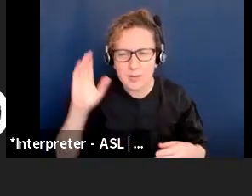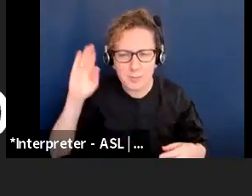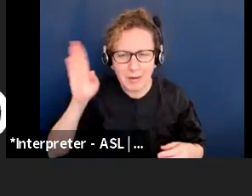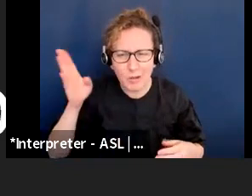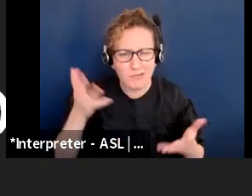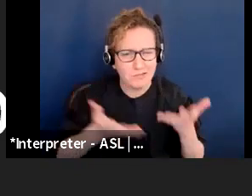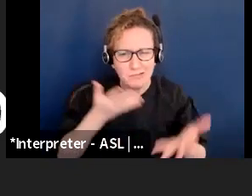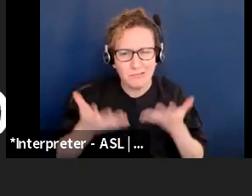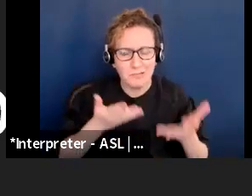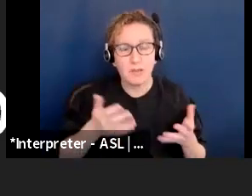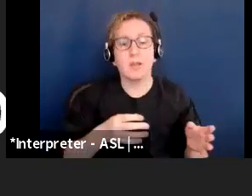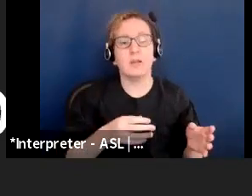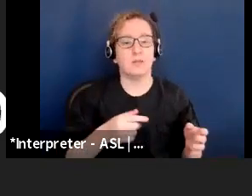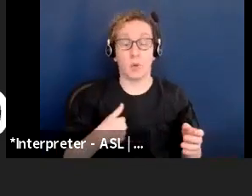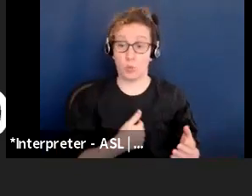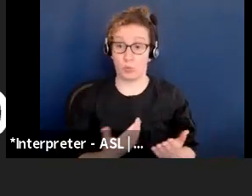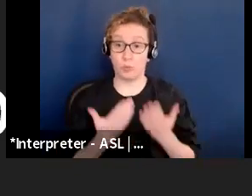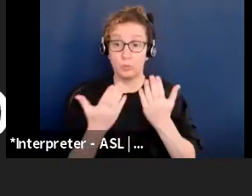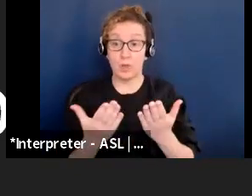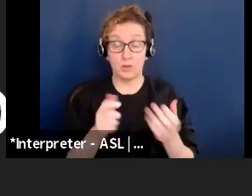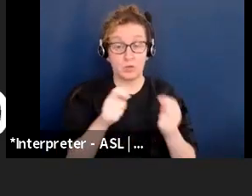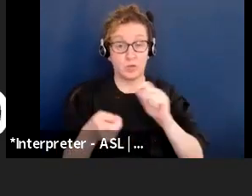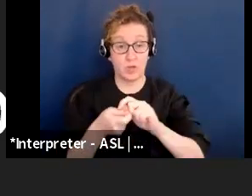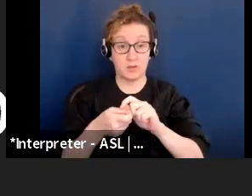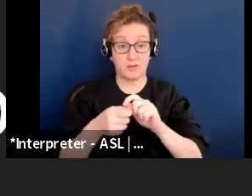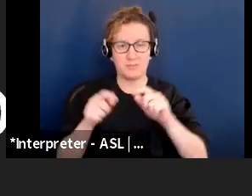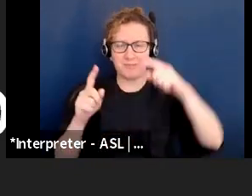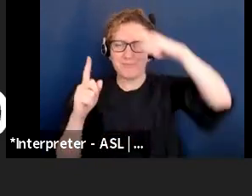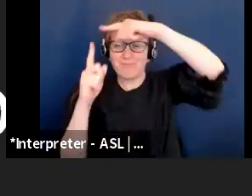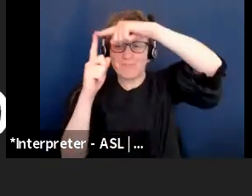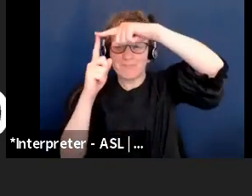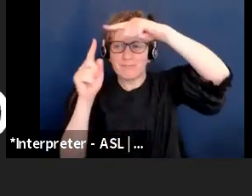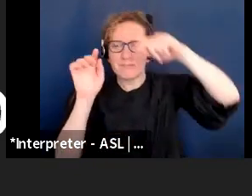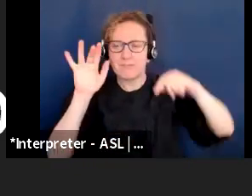We suggest changing that on the right hand side of what it can look like with just the